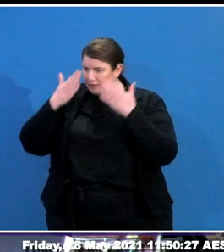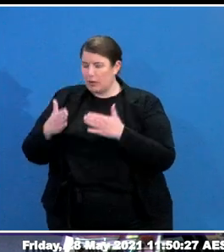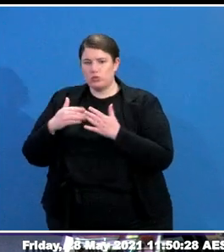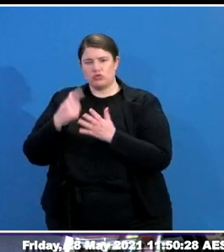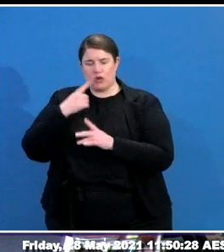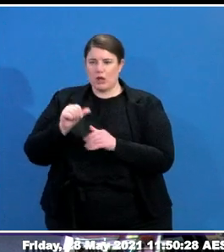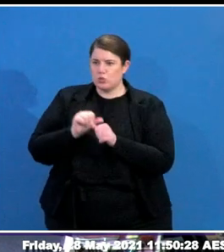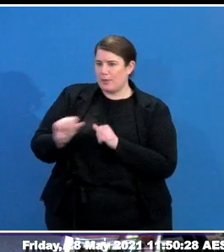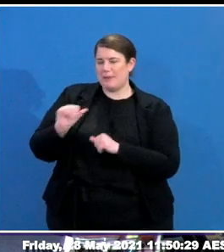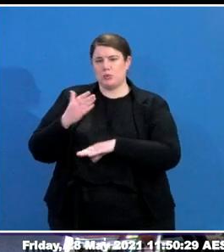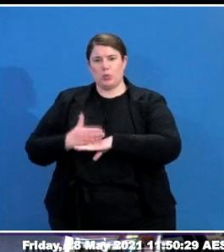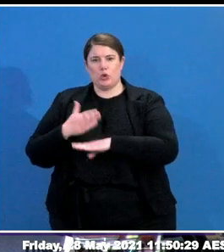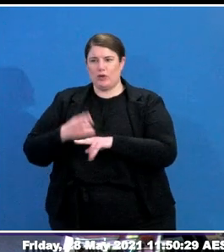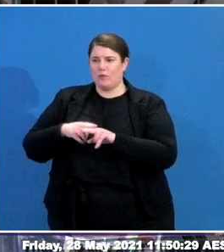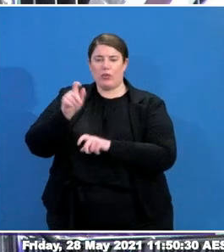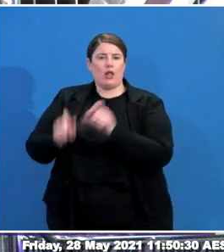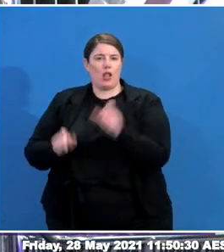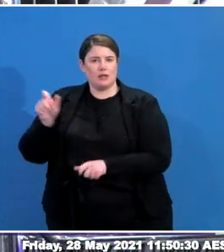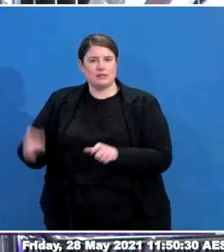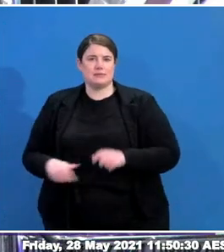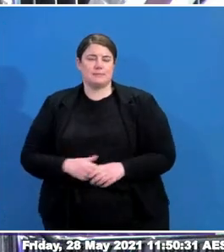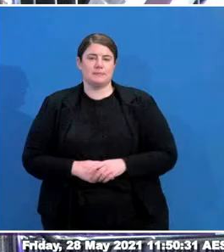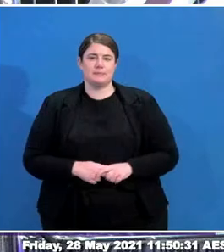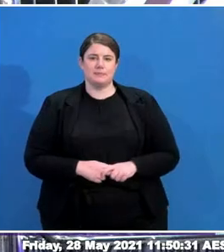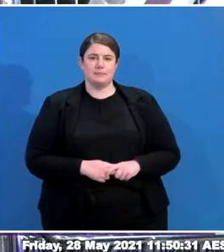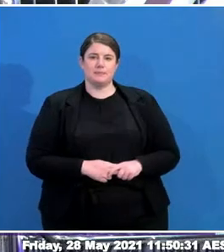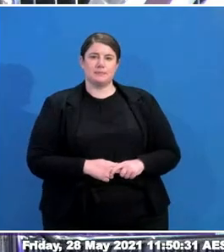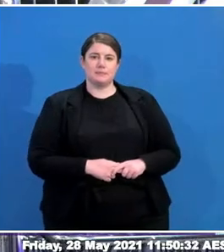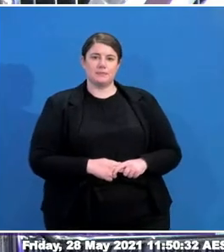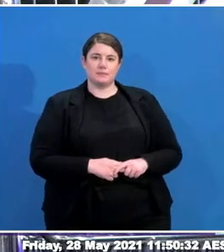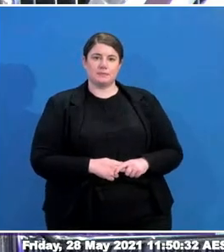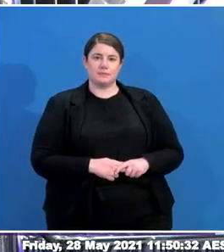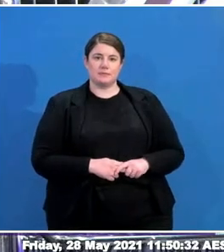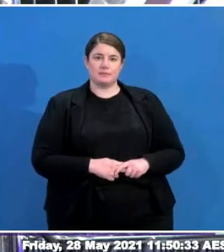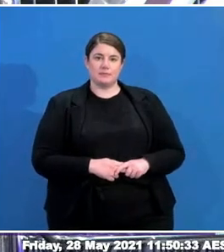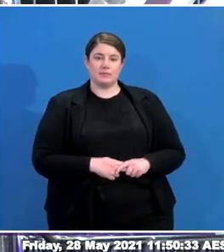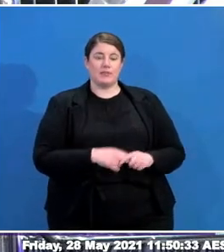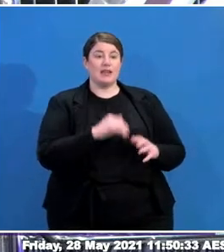doing the best they possibly can for the clients. Do you accept that Sunnyfield put its reputation and its